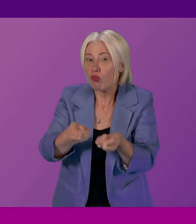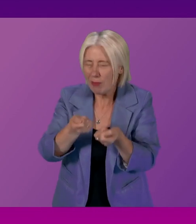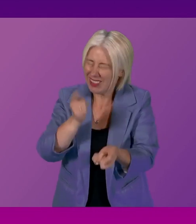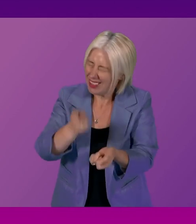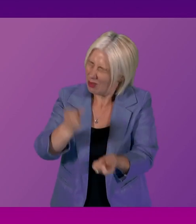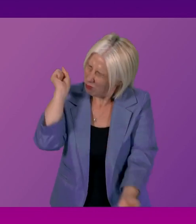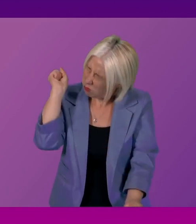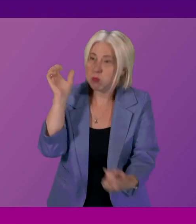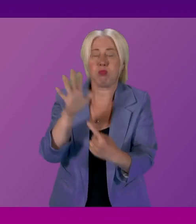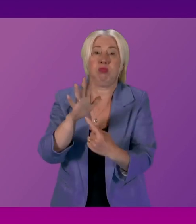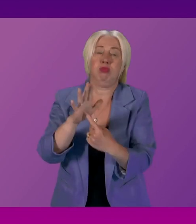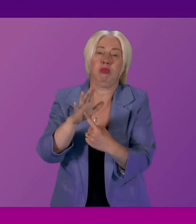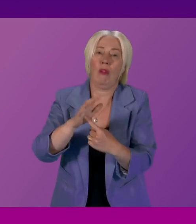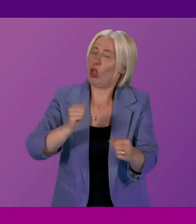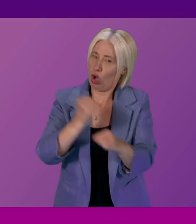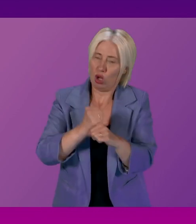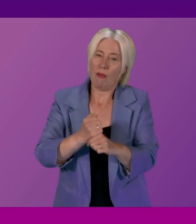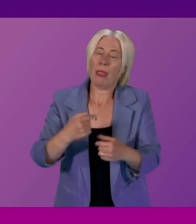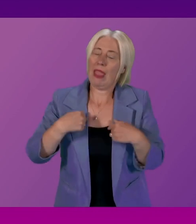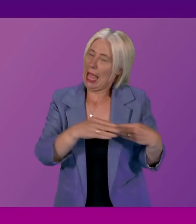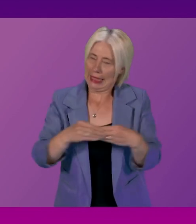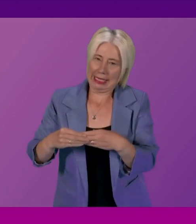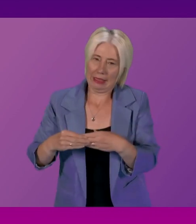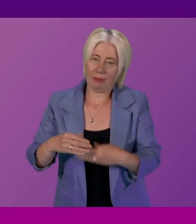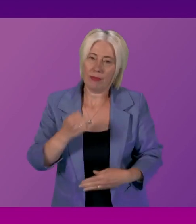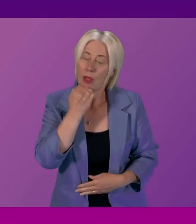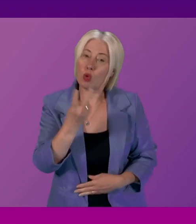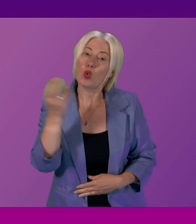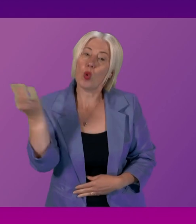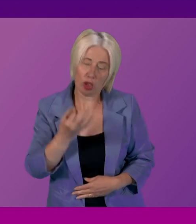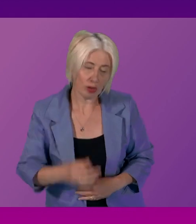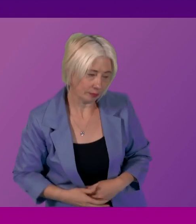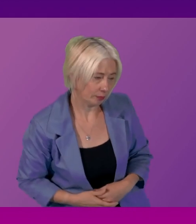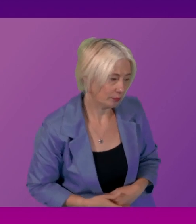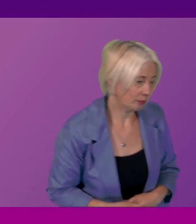number 1 priority for the Government that I lead.